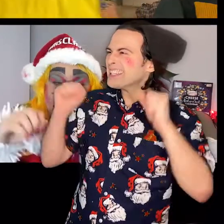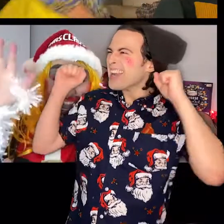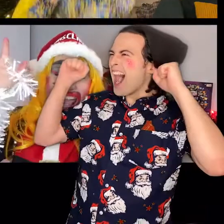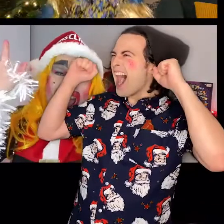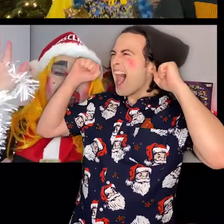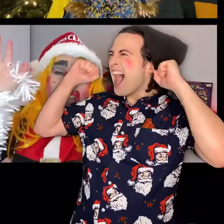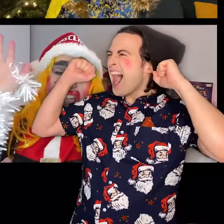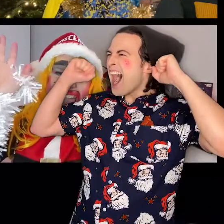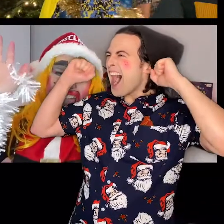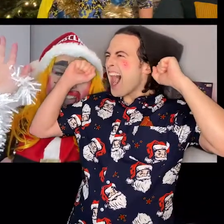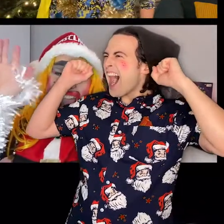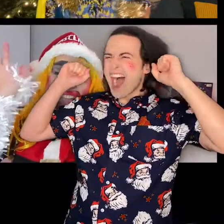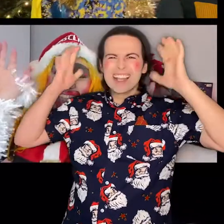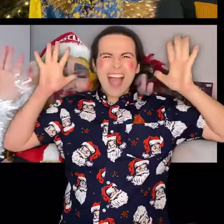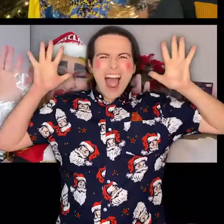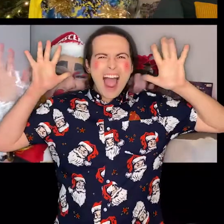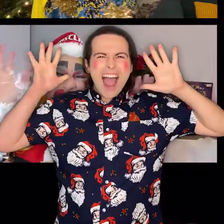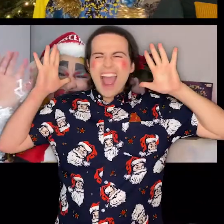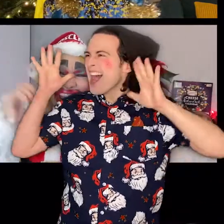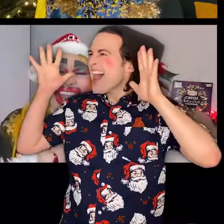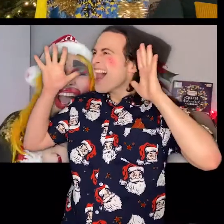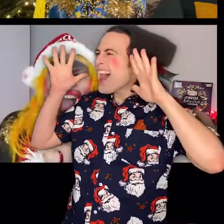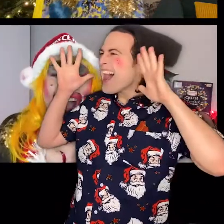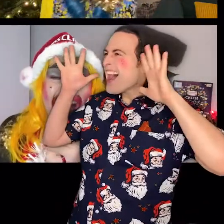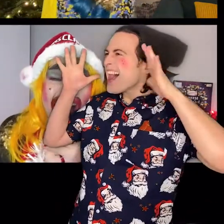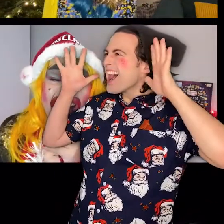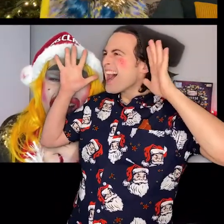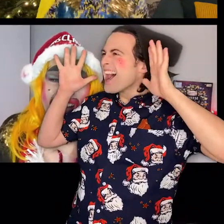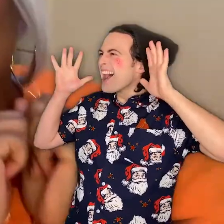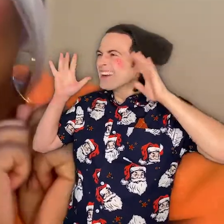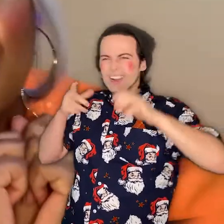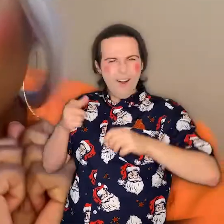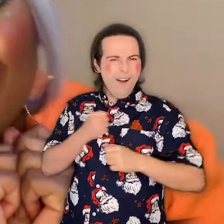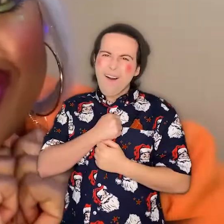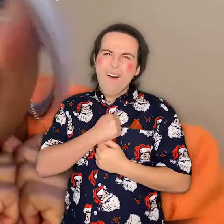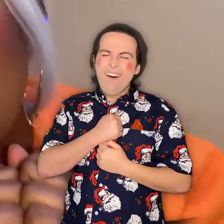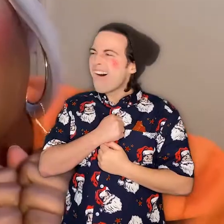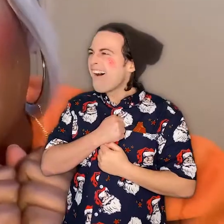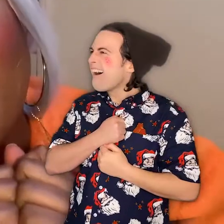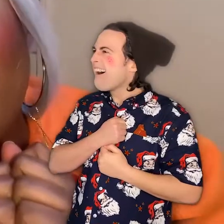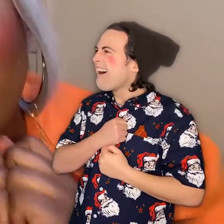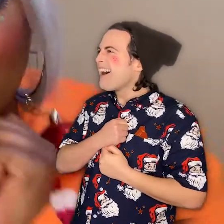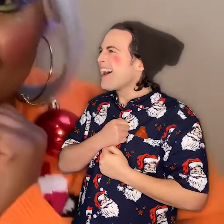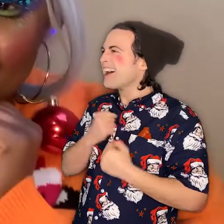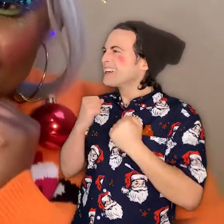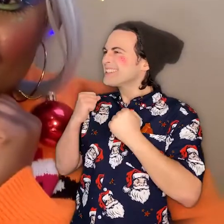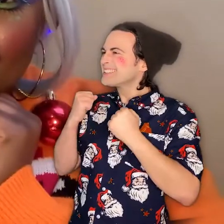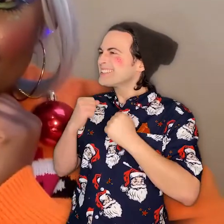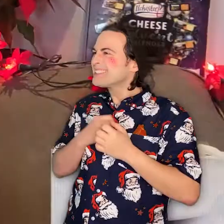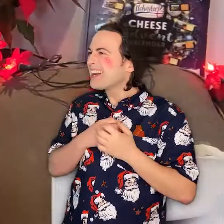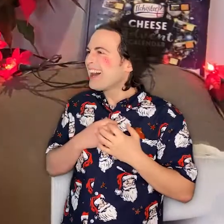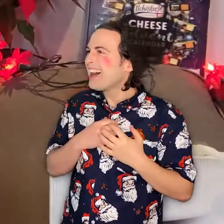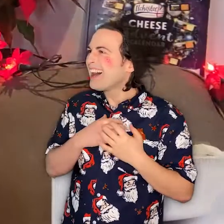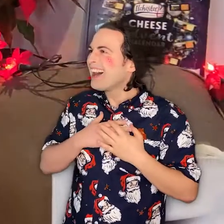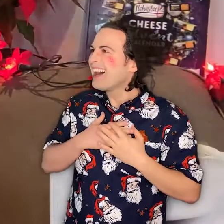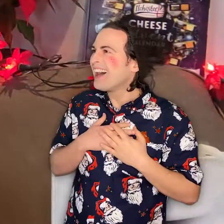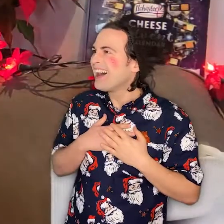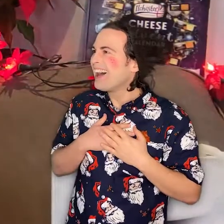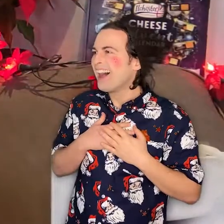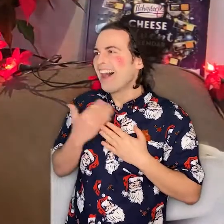All - Hooray!!! Cyndi - Awe Wind you saved us Carina - Thank you so much Wind!